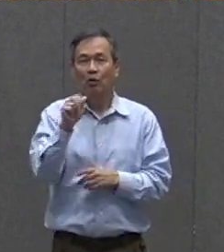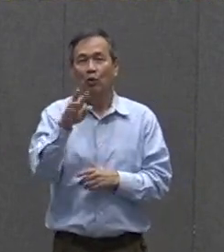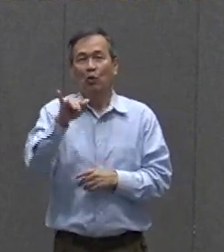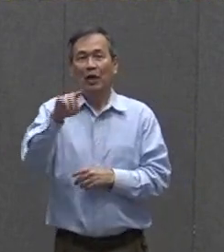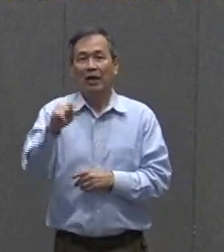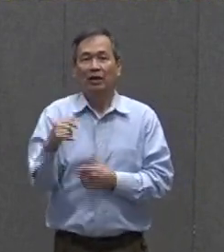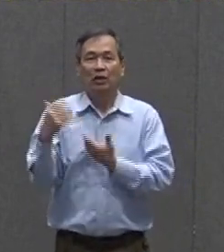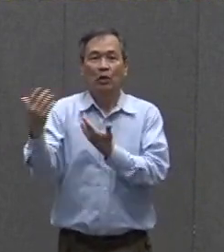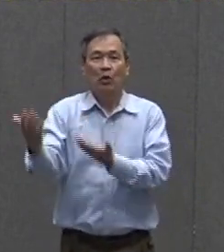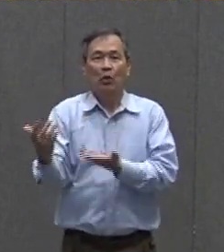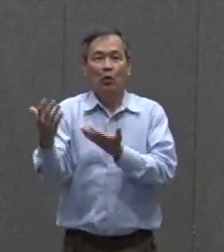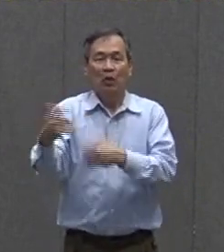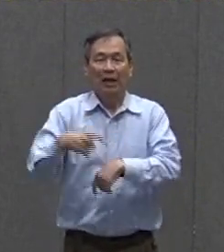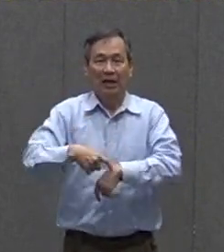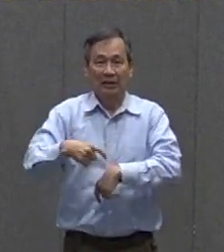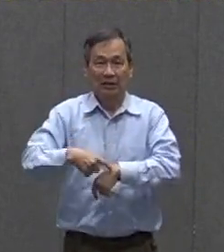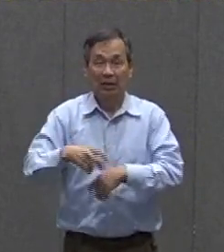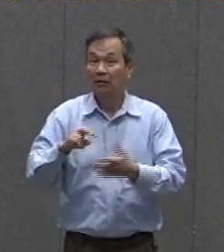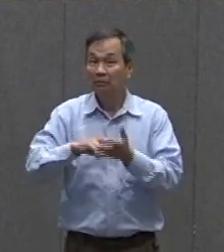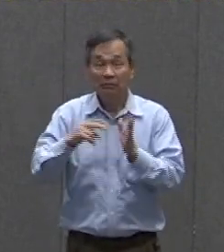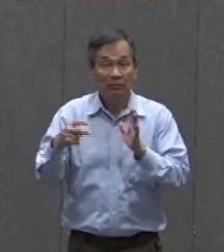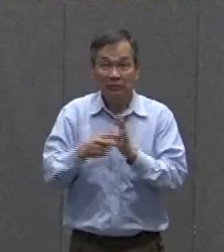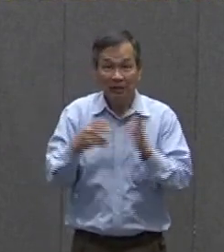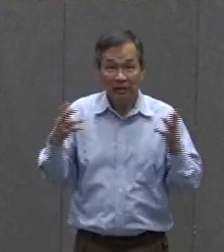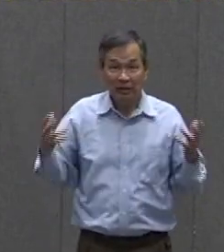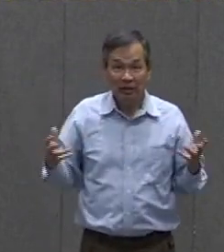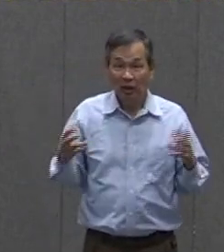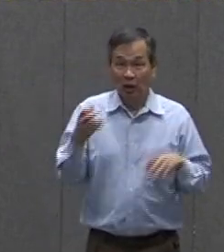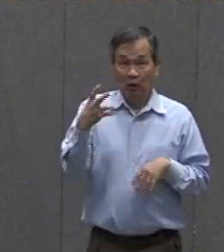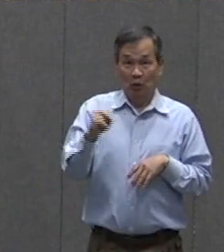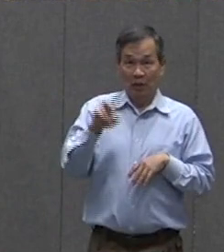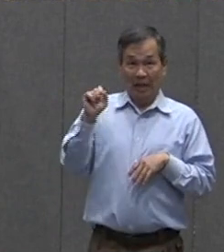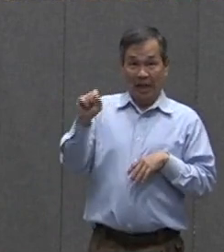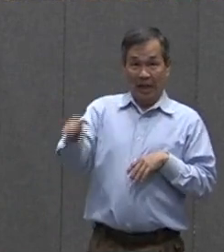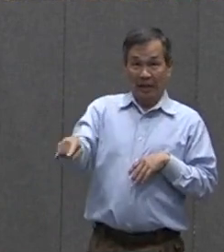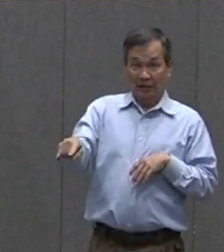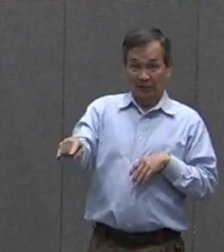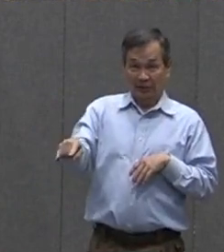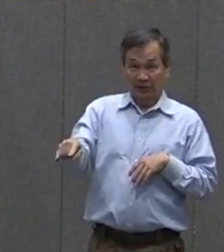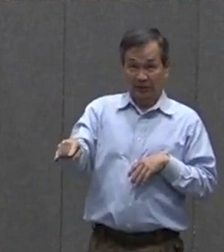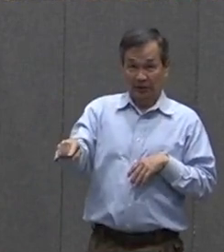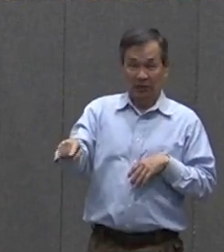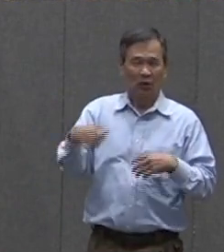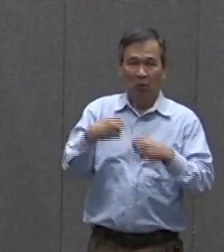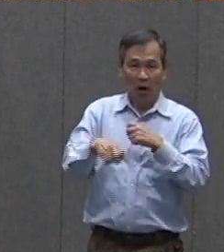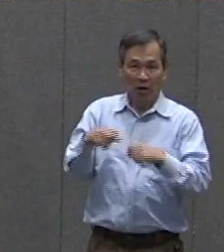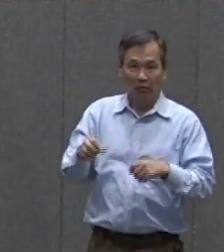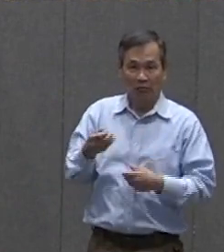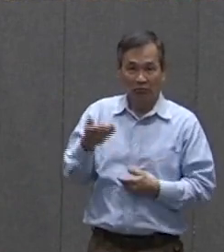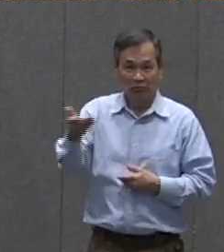Wait time is the amount of time from the time you ask a question or give a problem for them to solve,